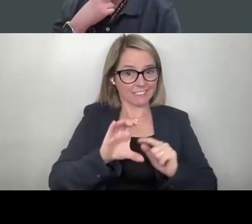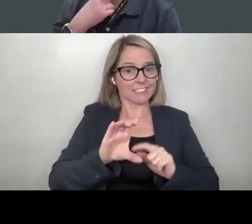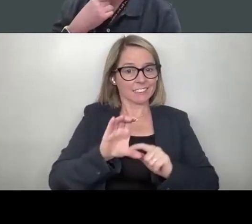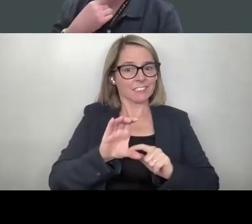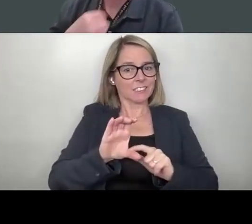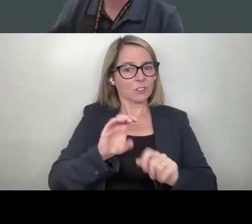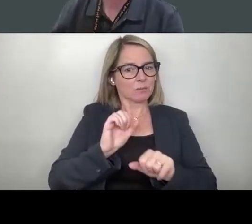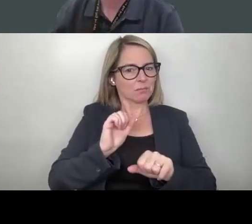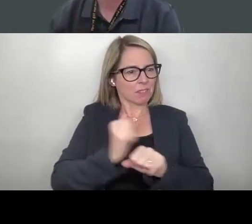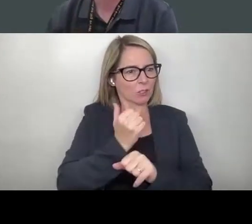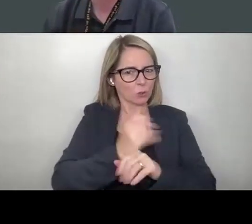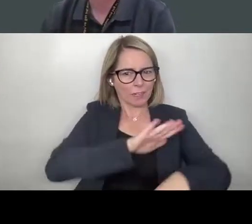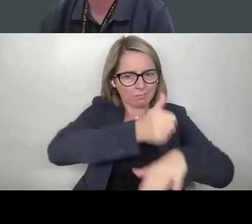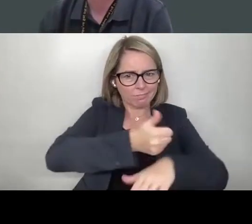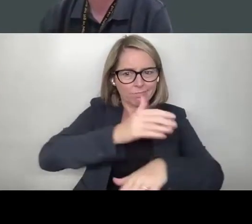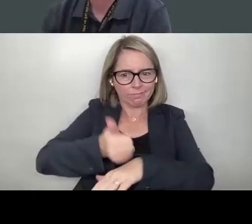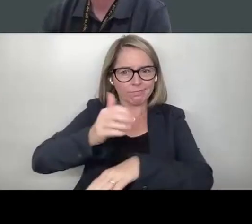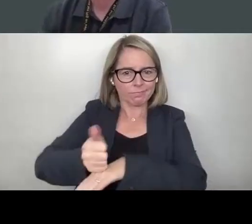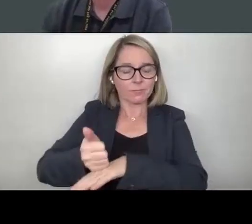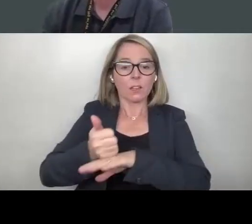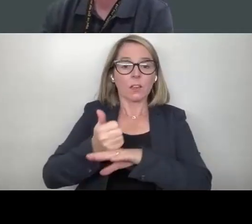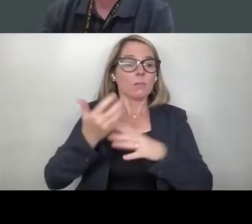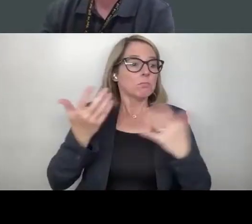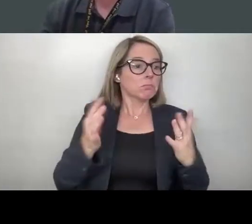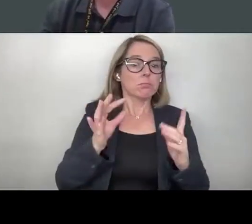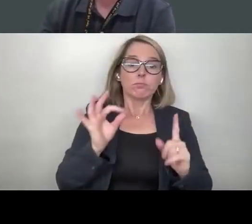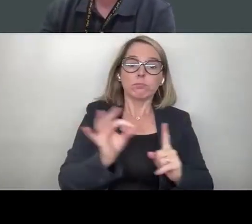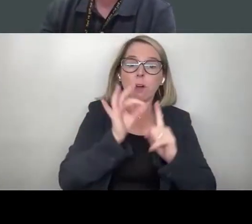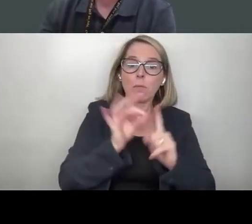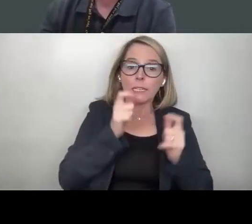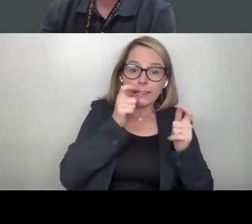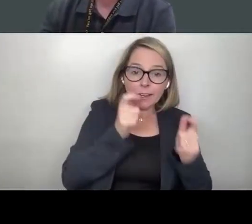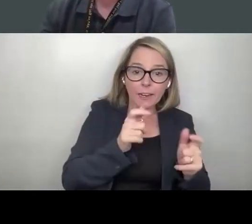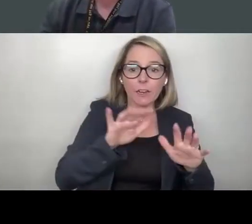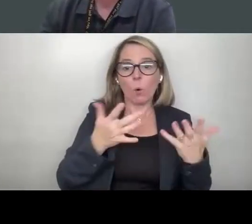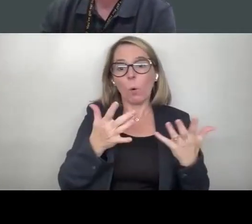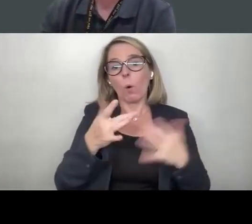primary care, whether it's in hospital or more specialized care or emergency care. At the moment,